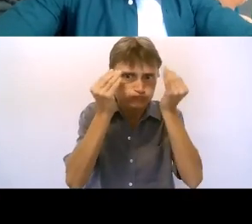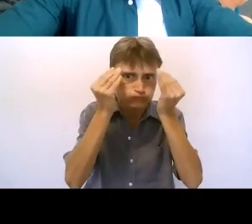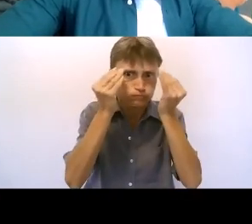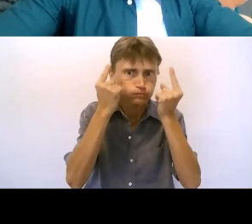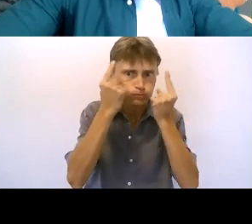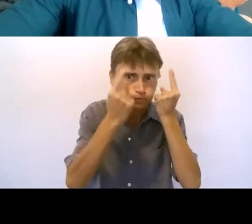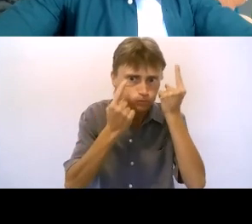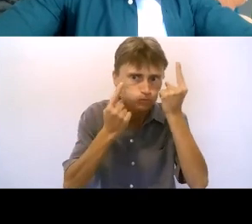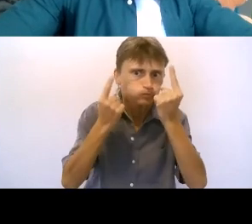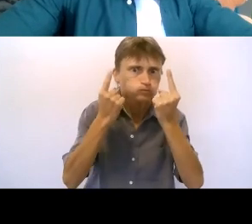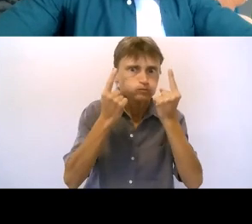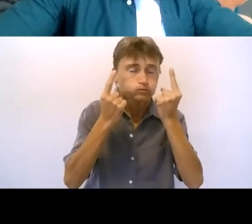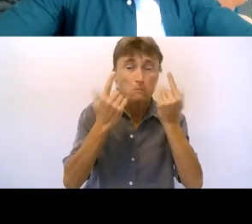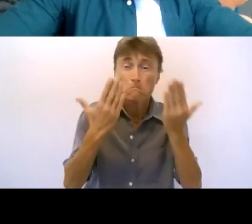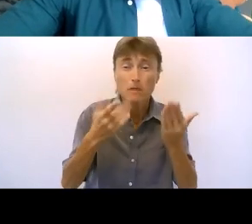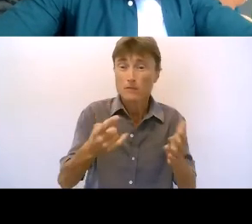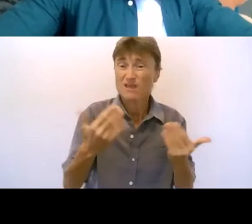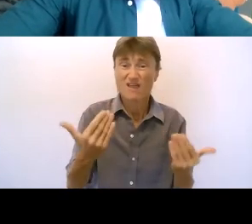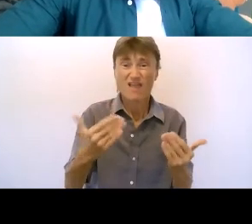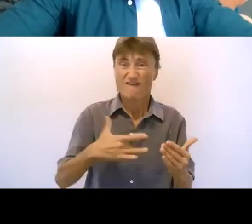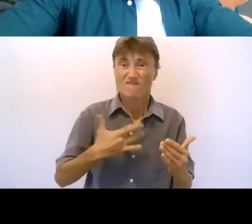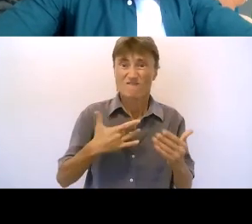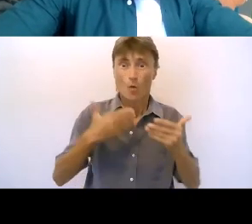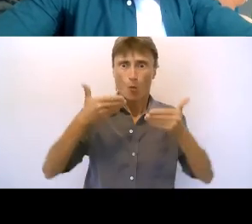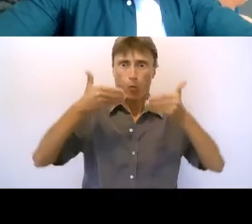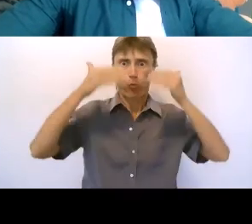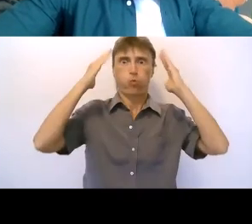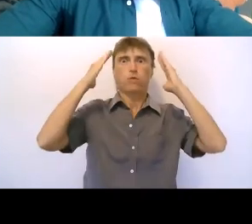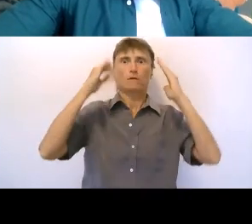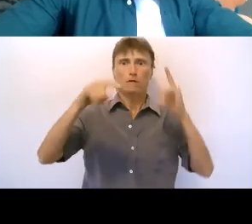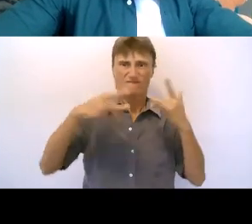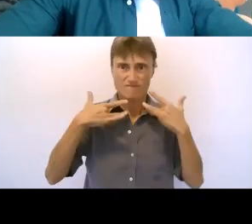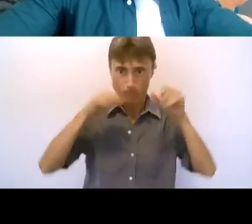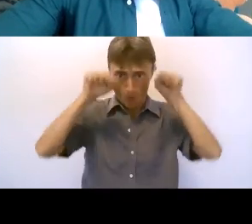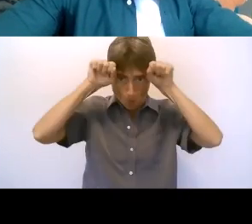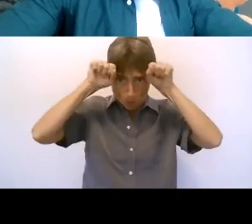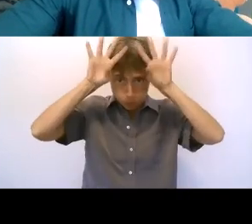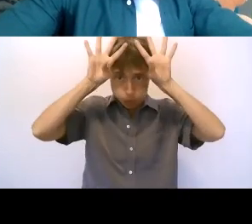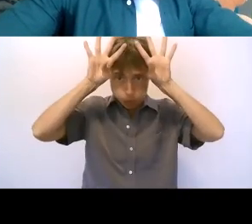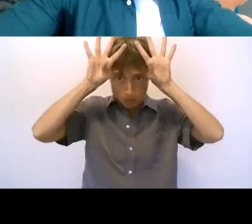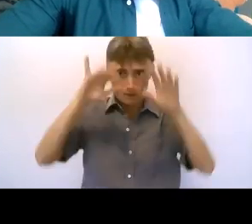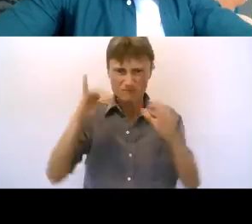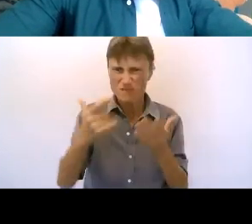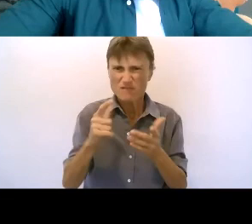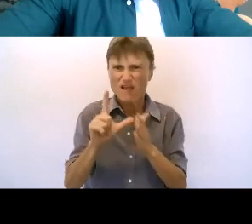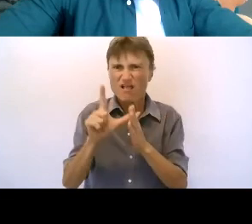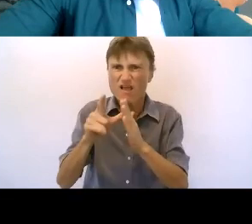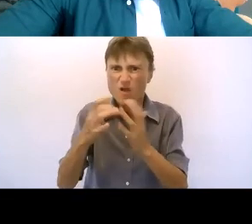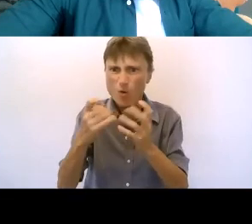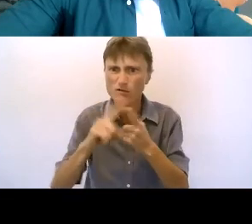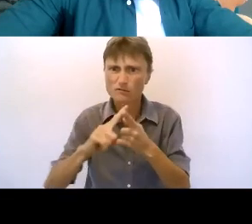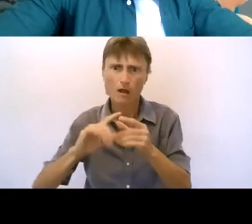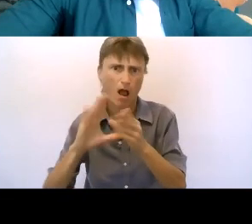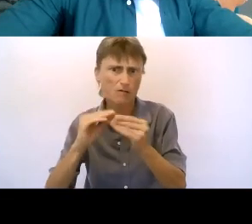to later on and and in light of that, I wanted to let you know that we will be scheduling